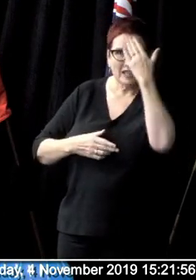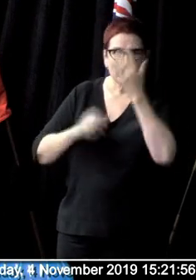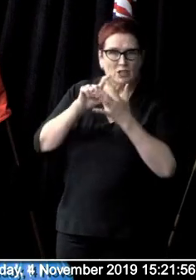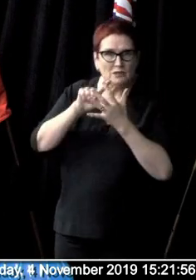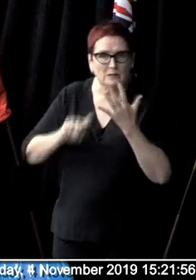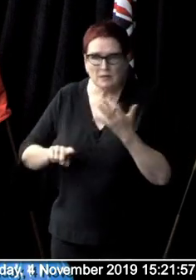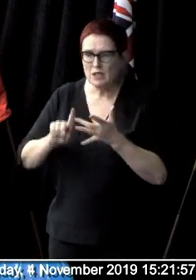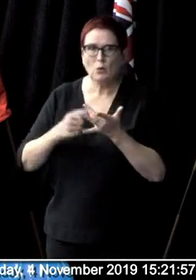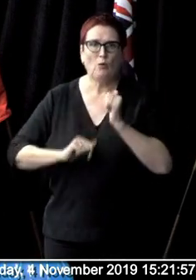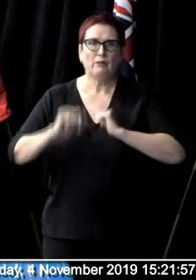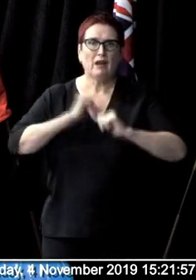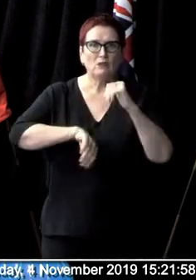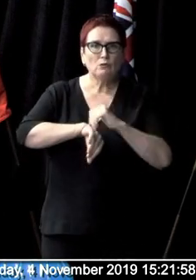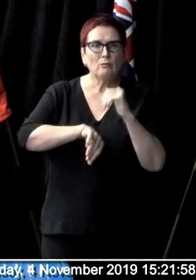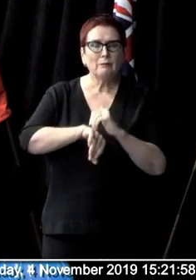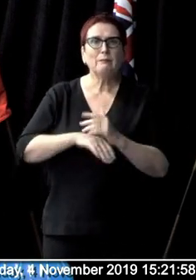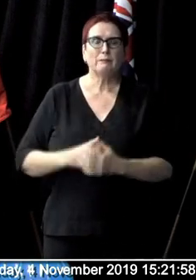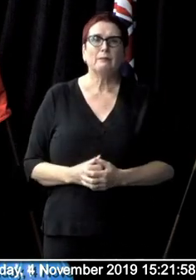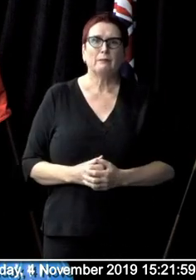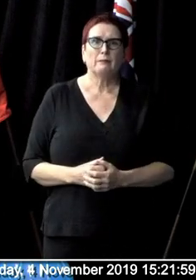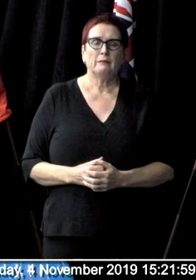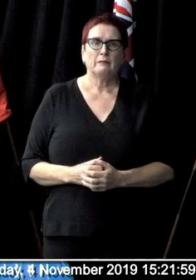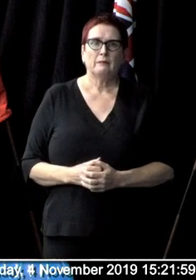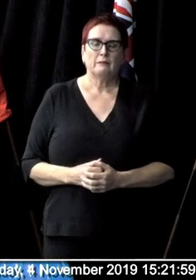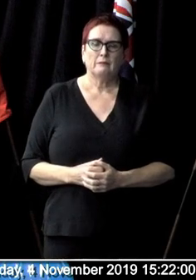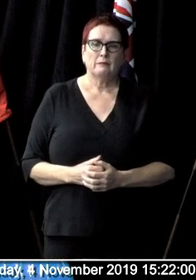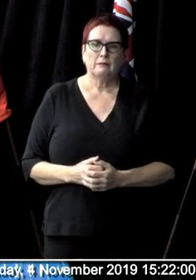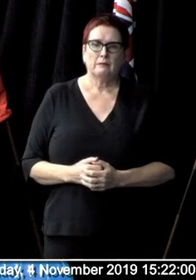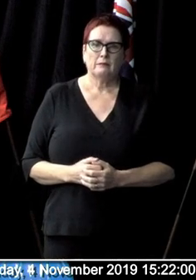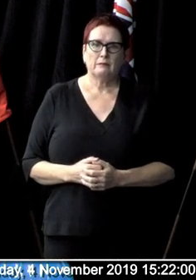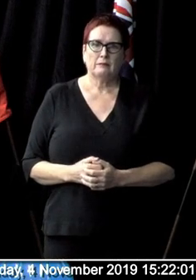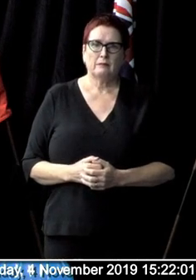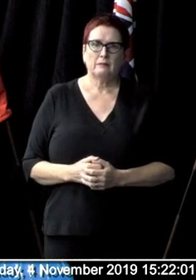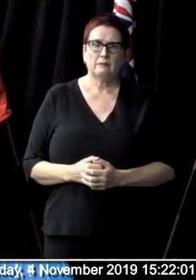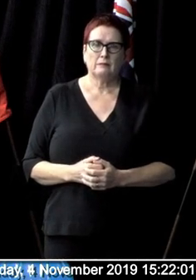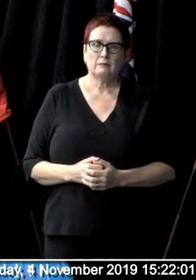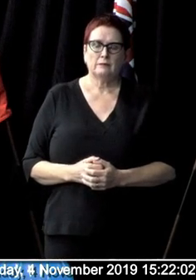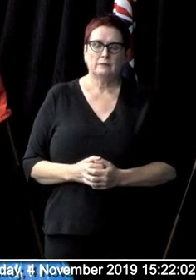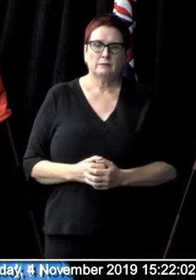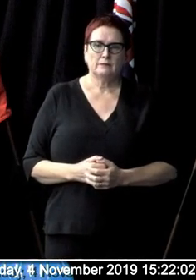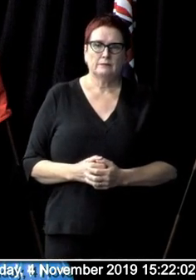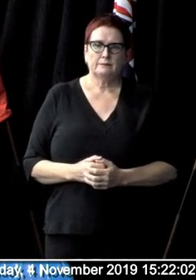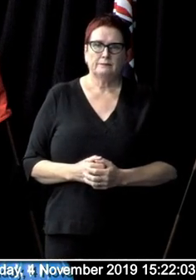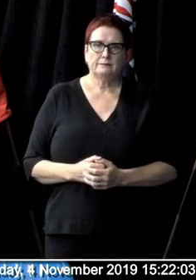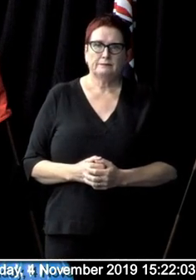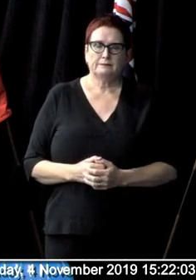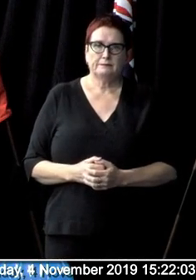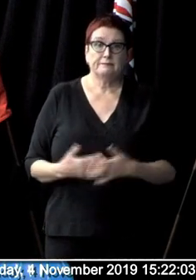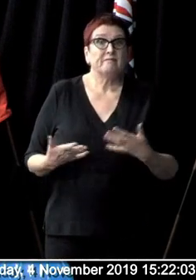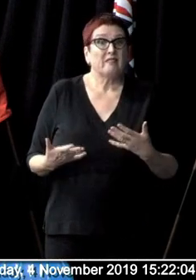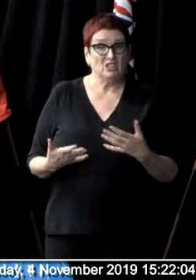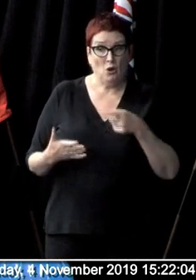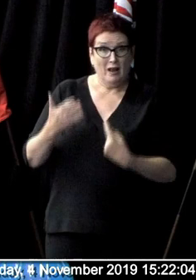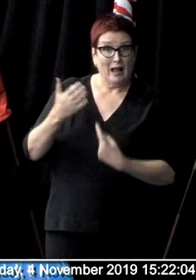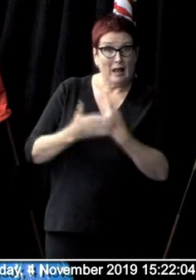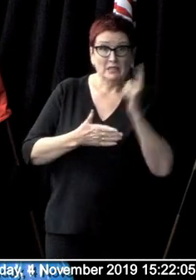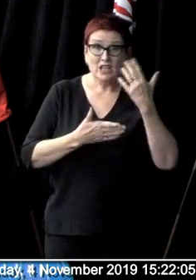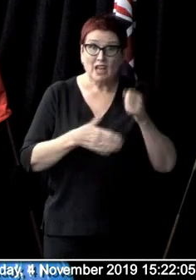So very much in that vein of suspending the child to deal with the issue